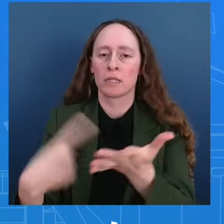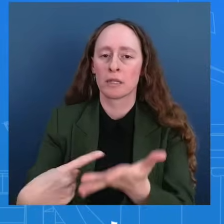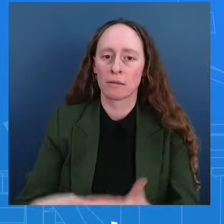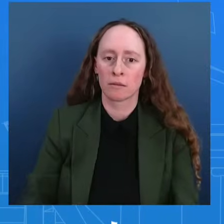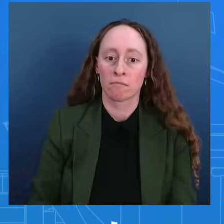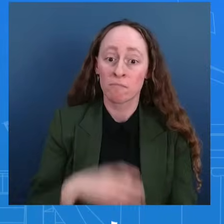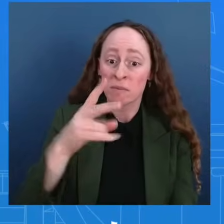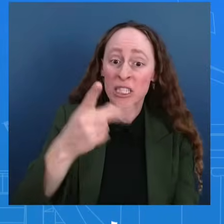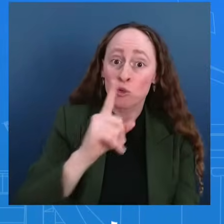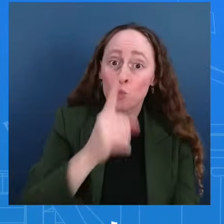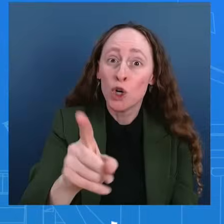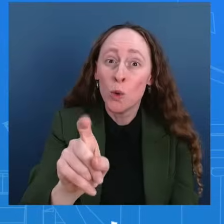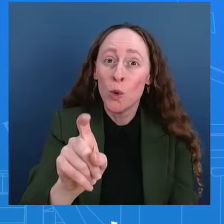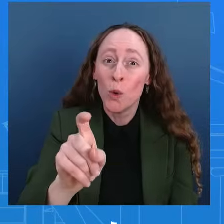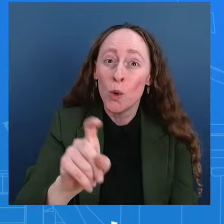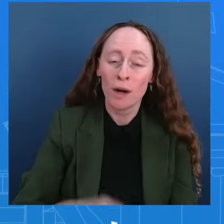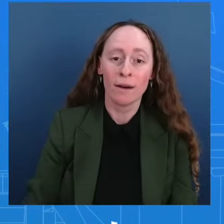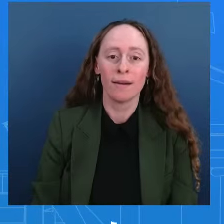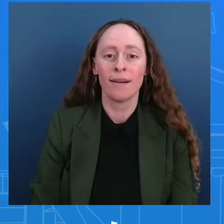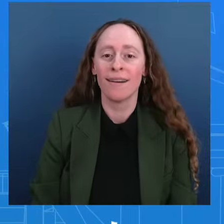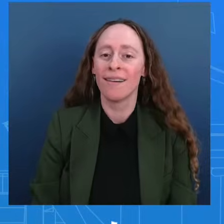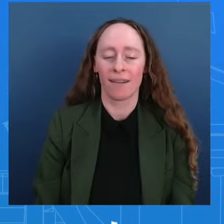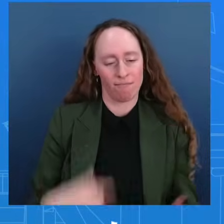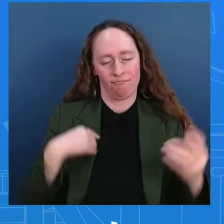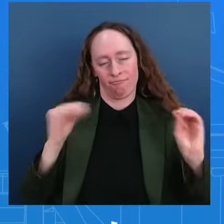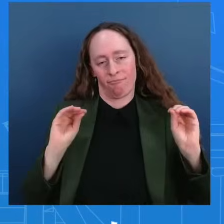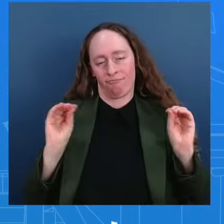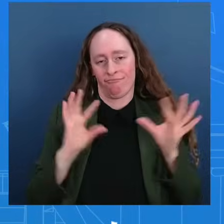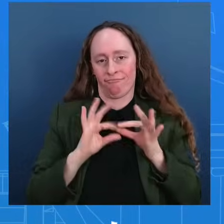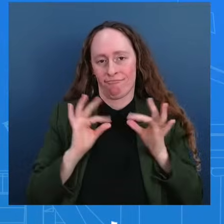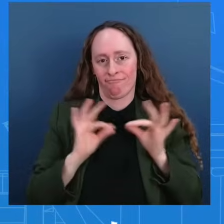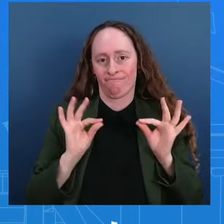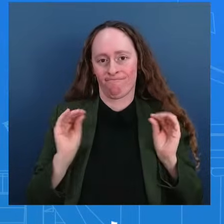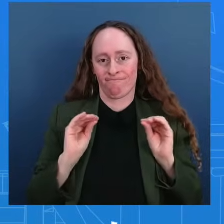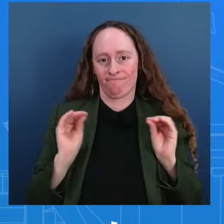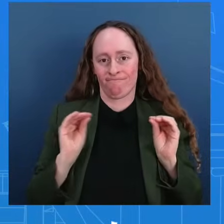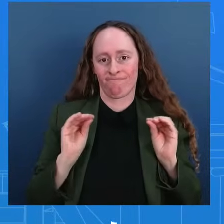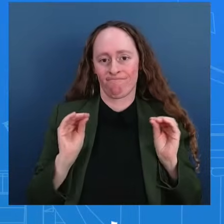We don’t have any -- any -- anything to confirm. That -- that spetic- --